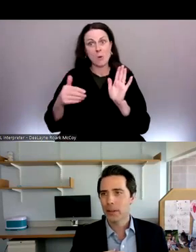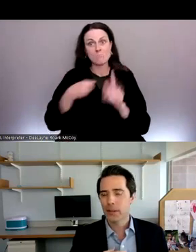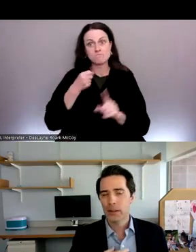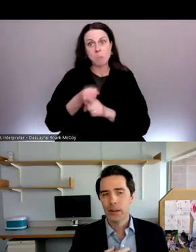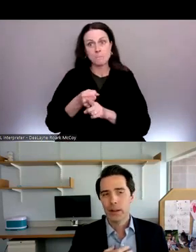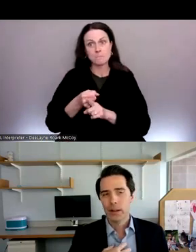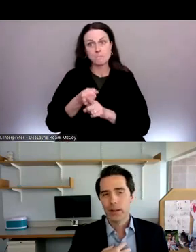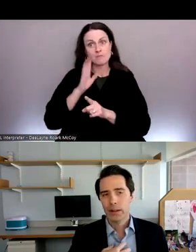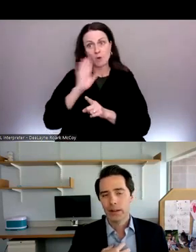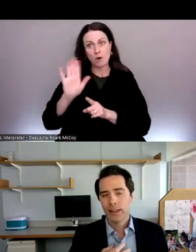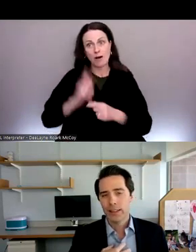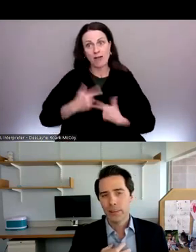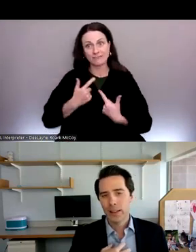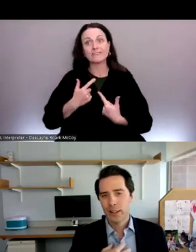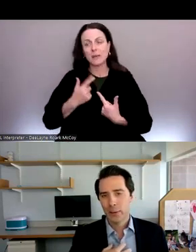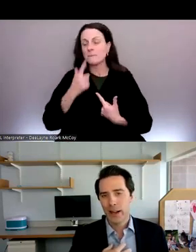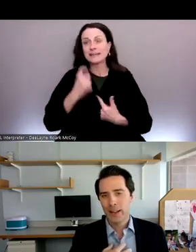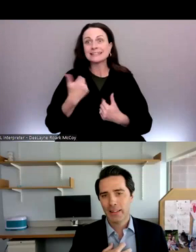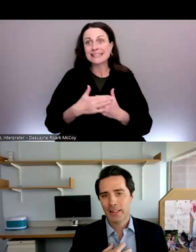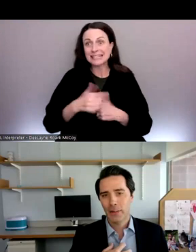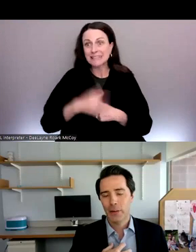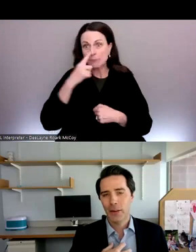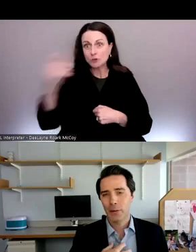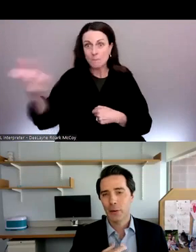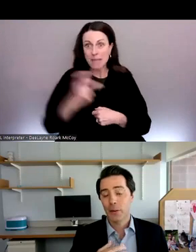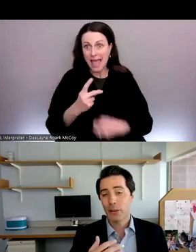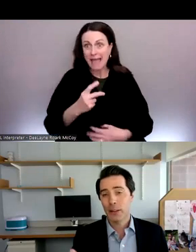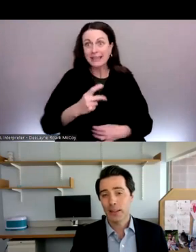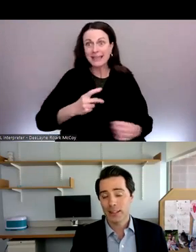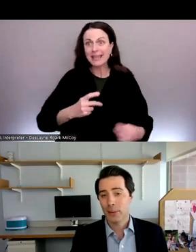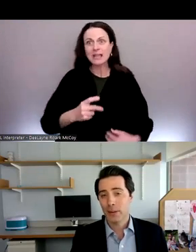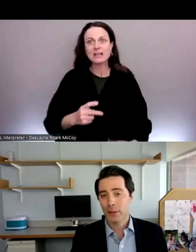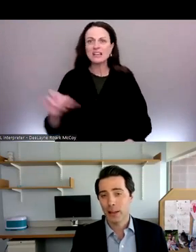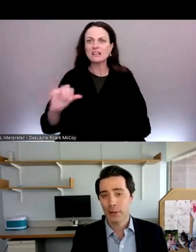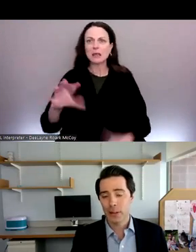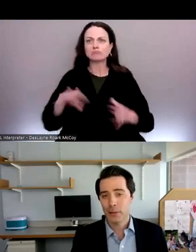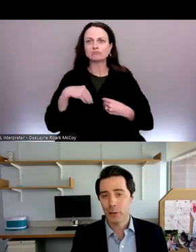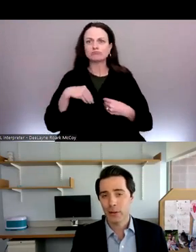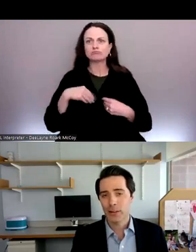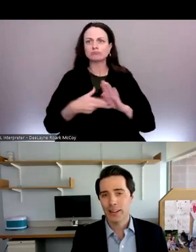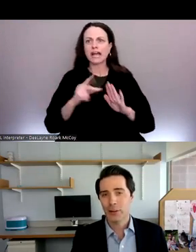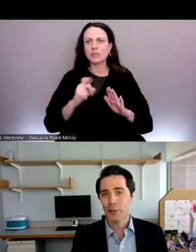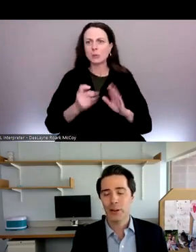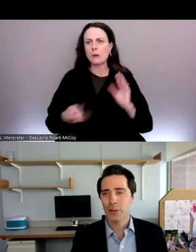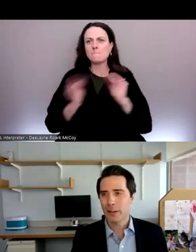because the next time that I saw her back it was it was almost like she had accepted Her